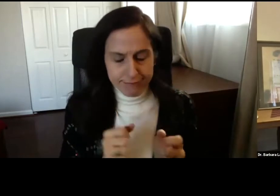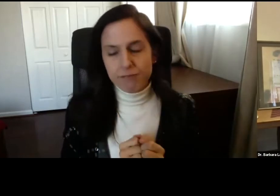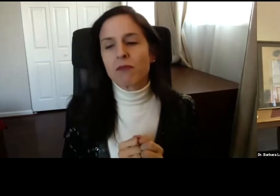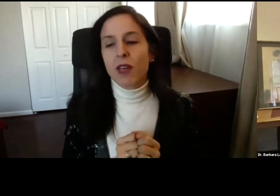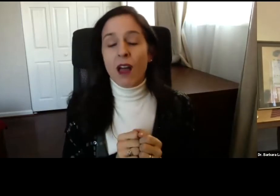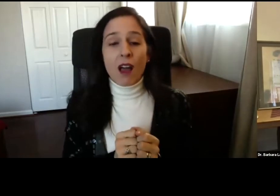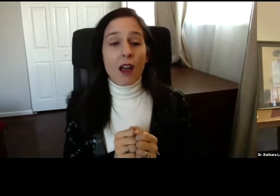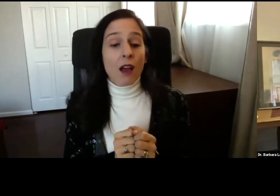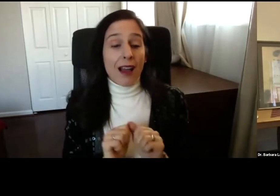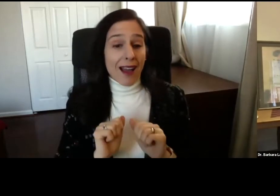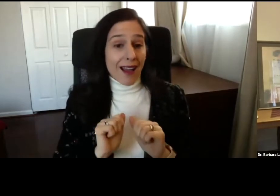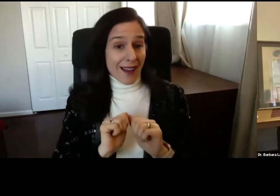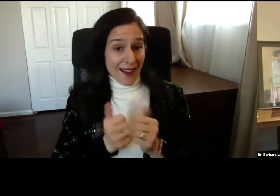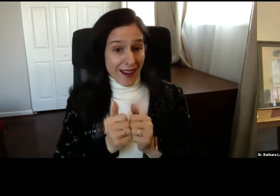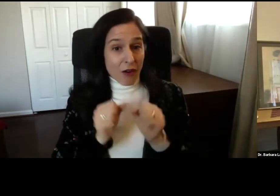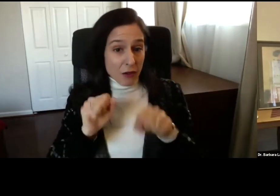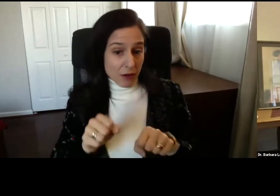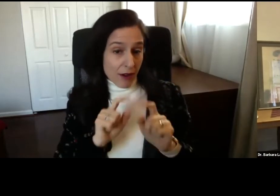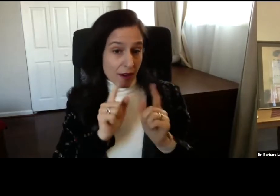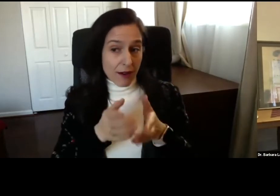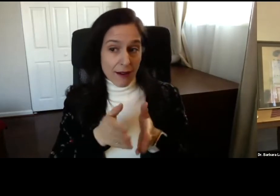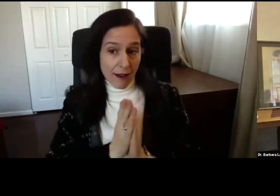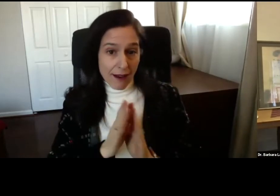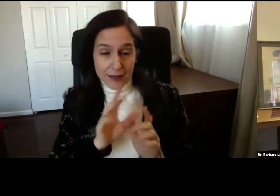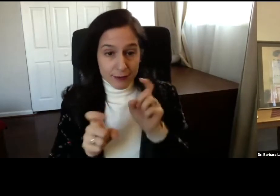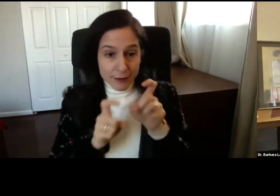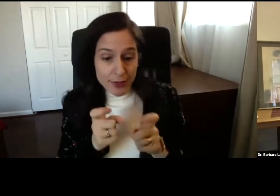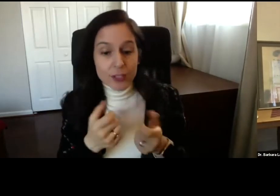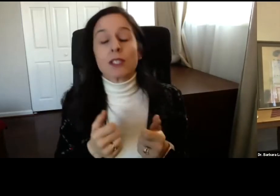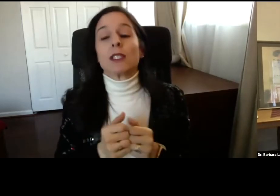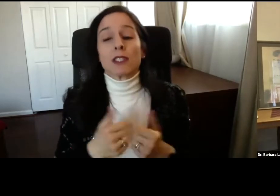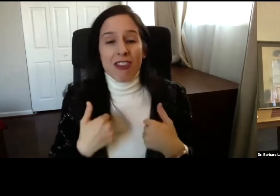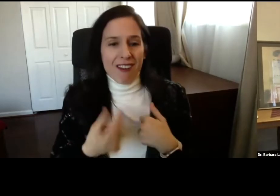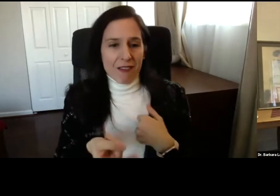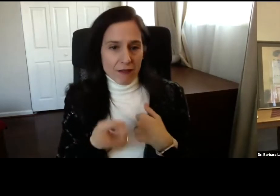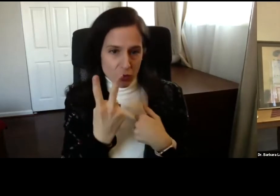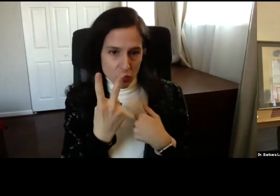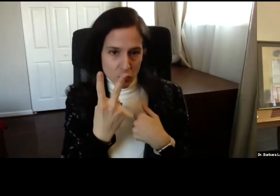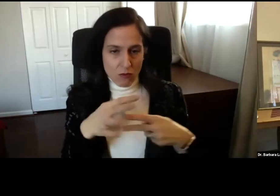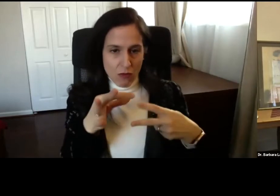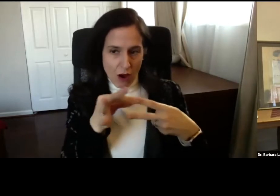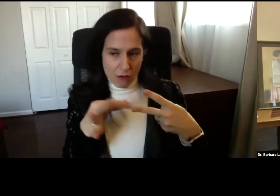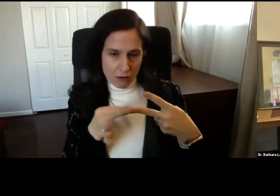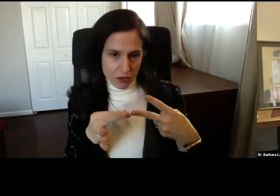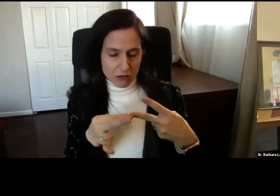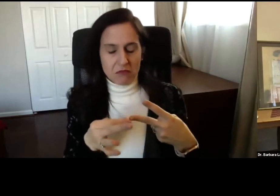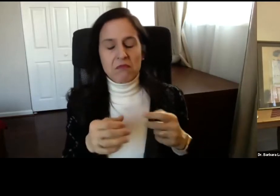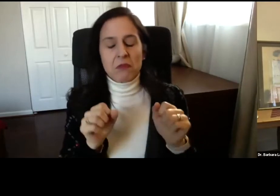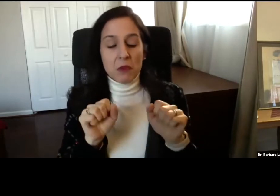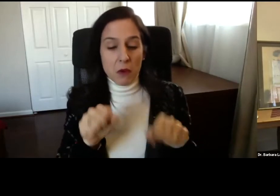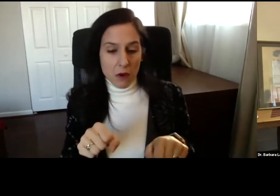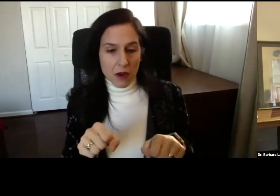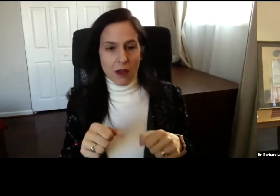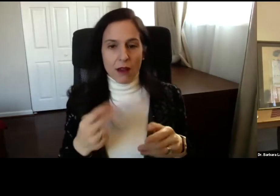would be great you can ask questions then you can submit questions at any time